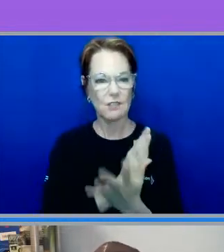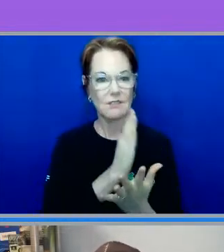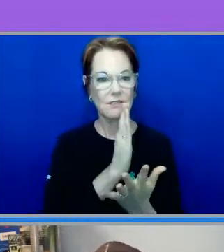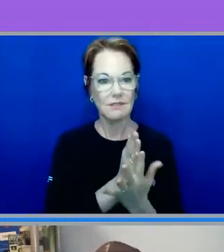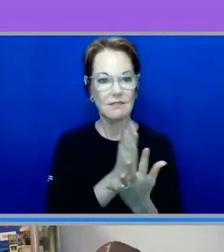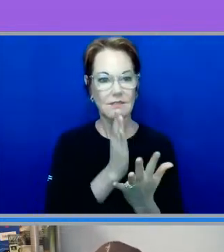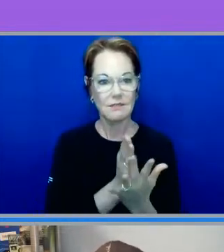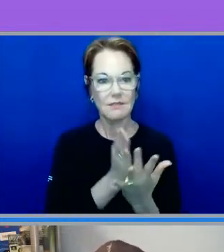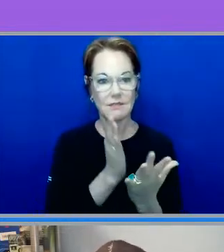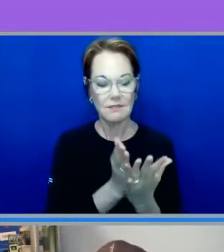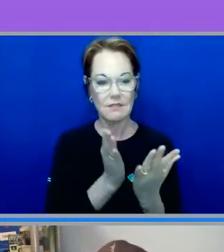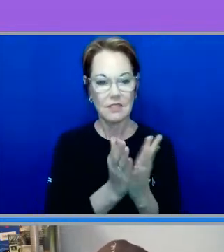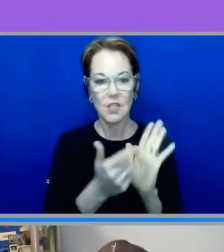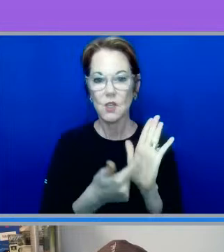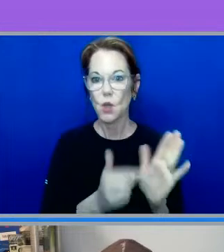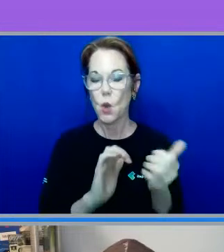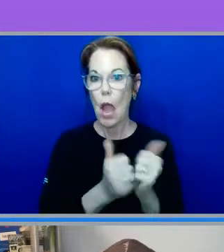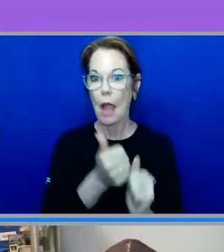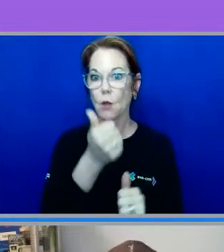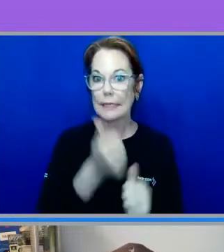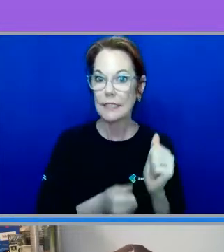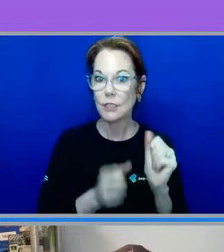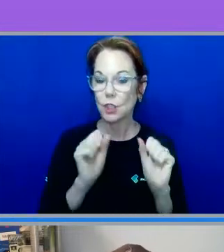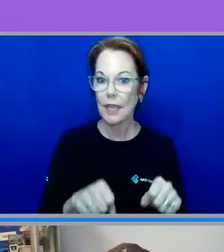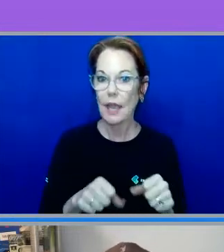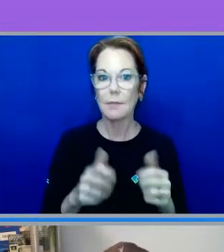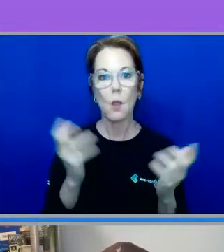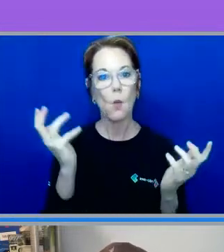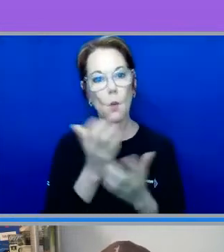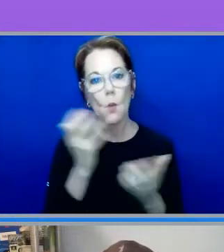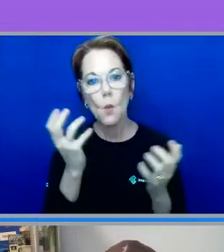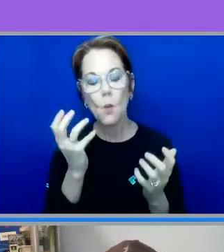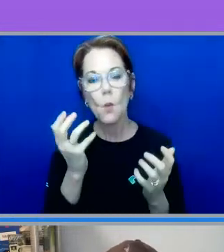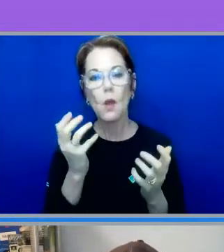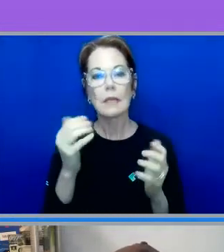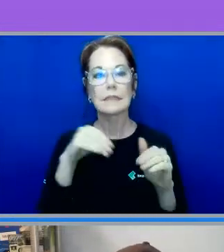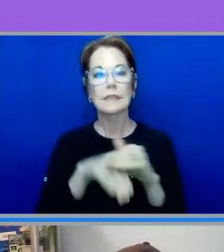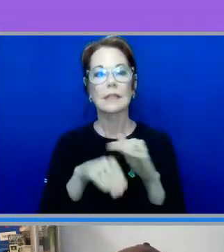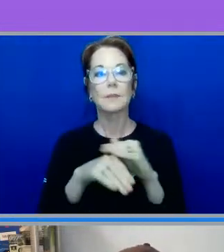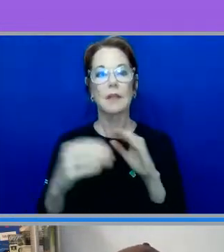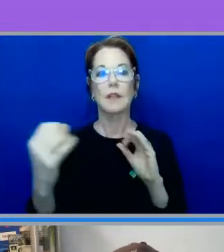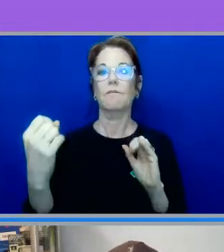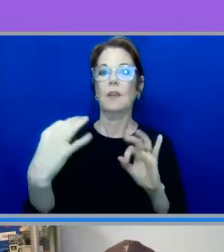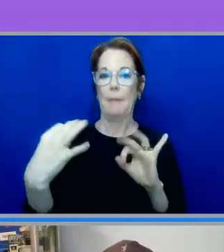each tool can be supercharged